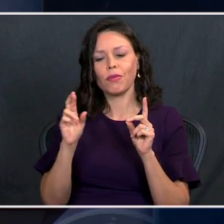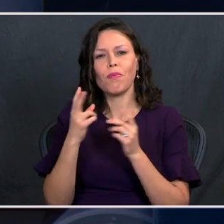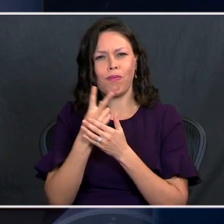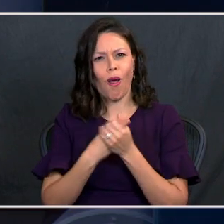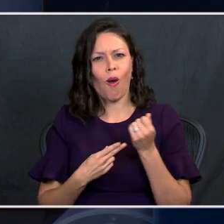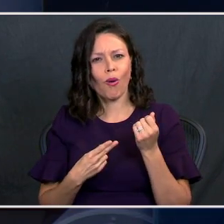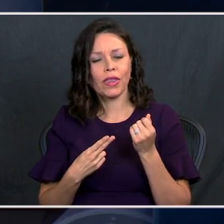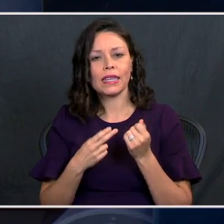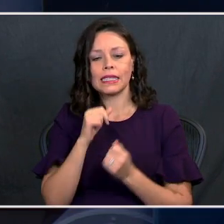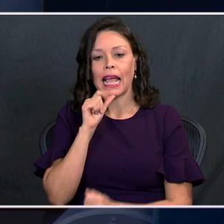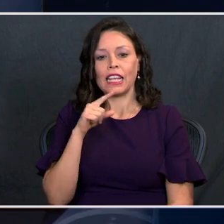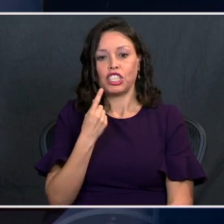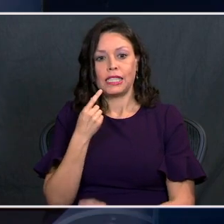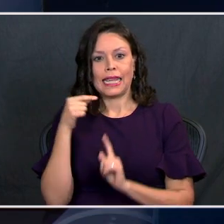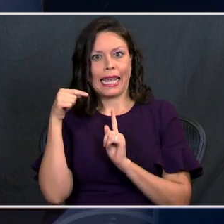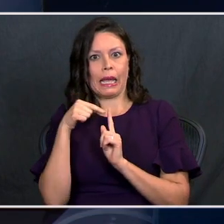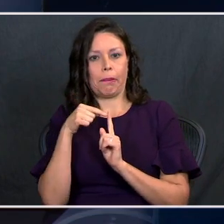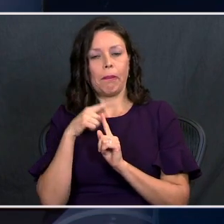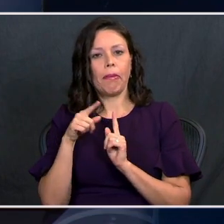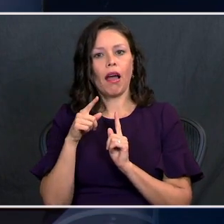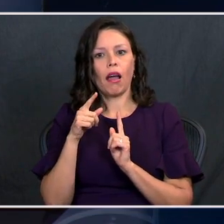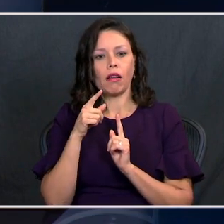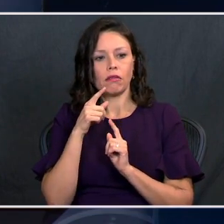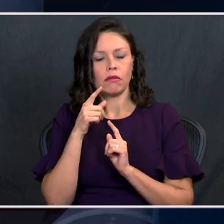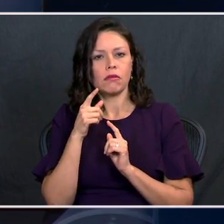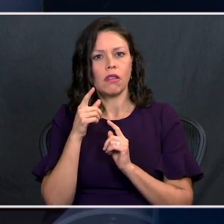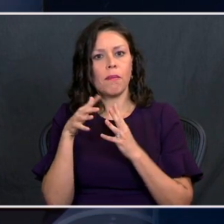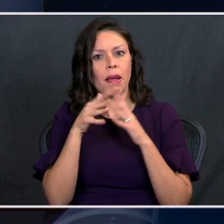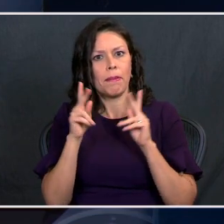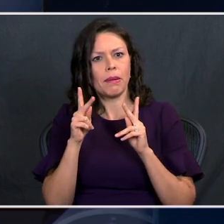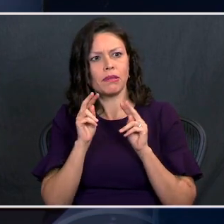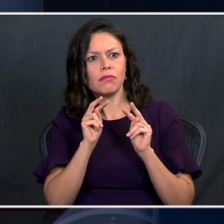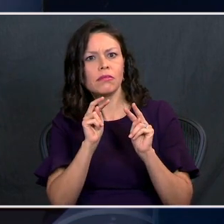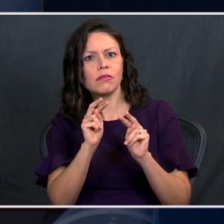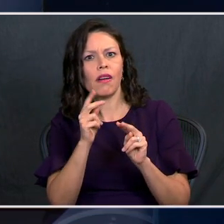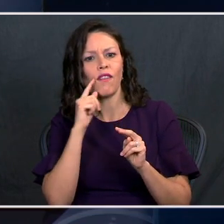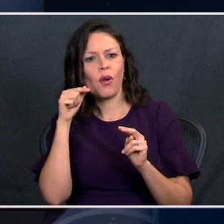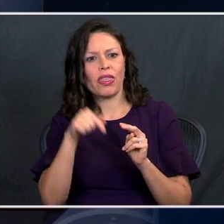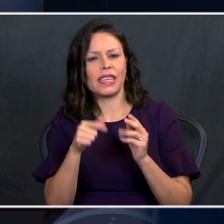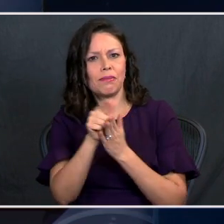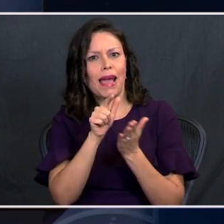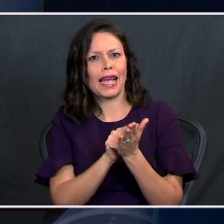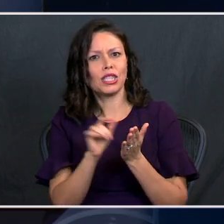And it's not just him; there's urgency to the American people for this package to move forward